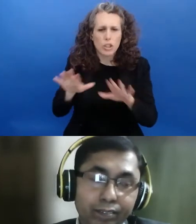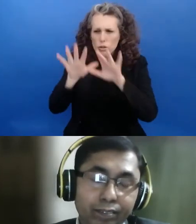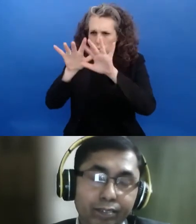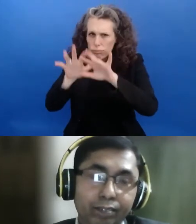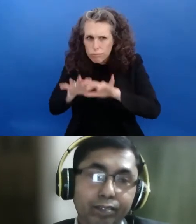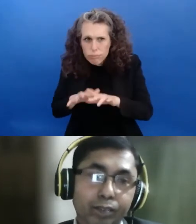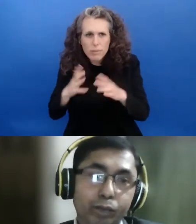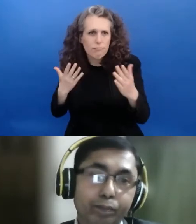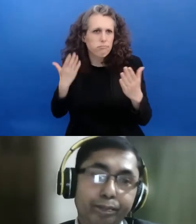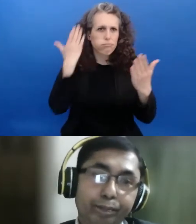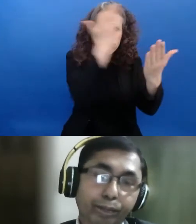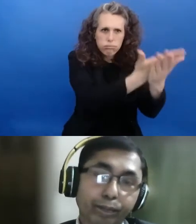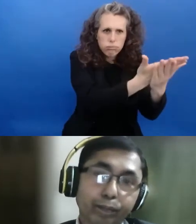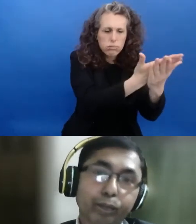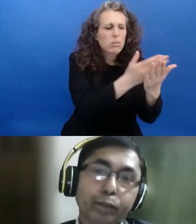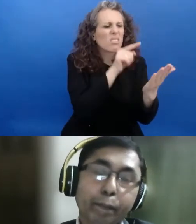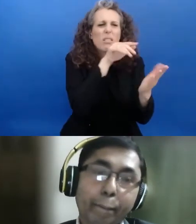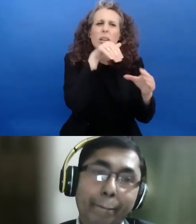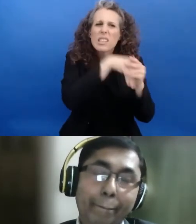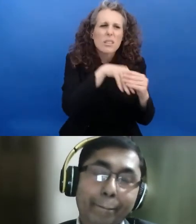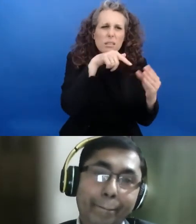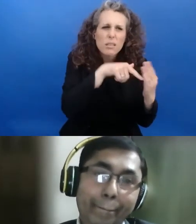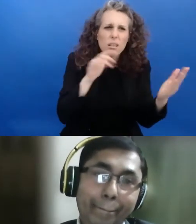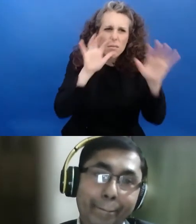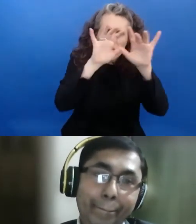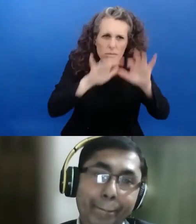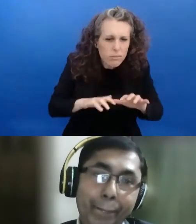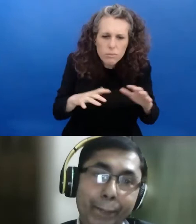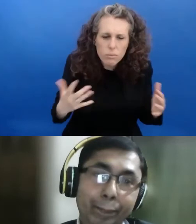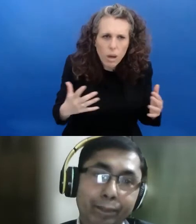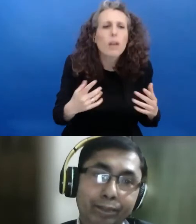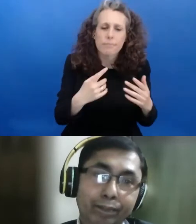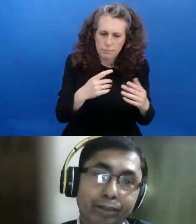addressing the issue of the disability inclusion of the sustainable development goals